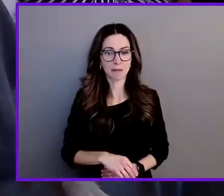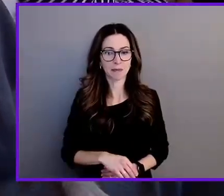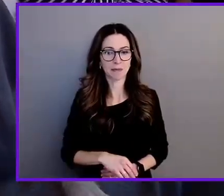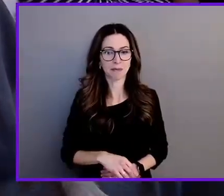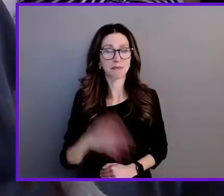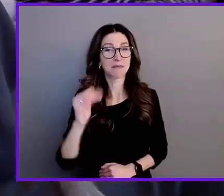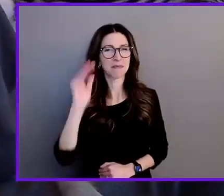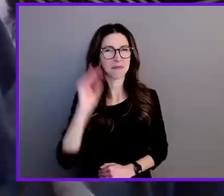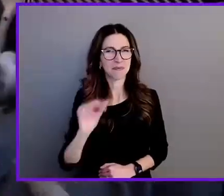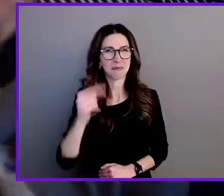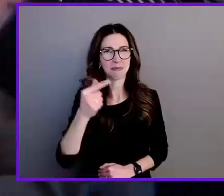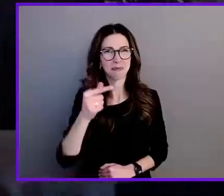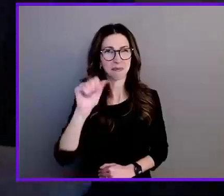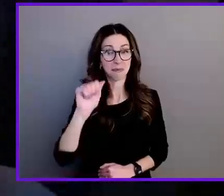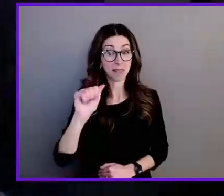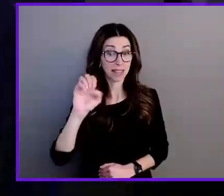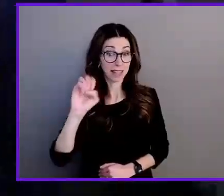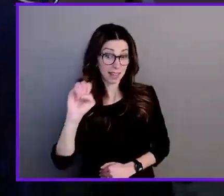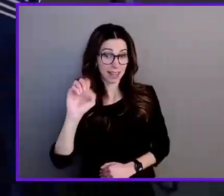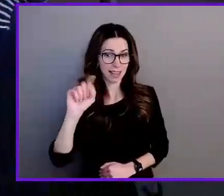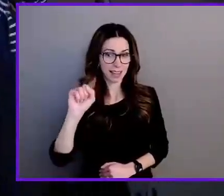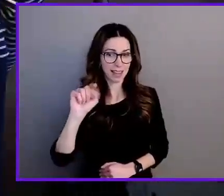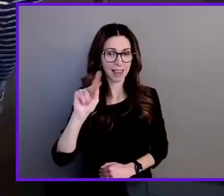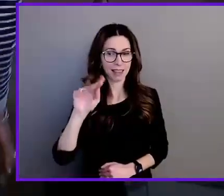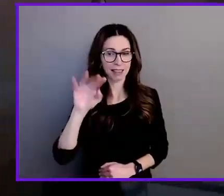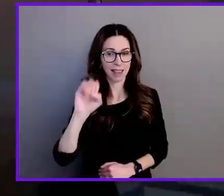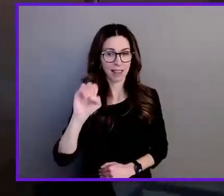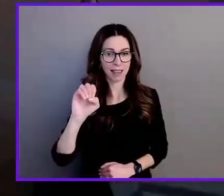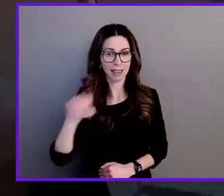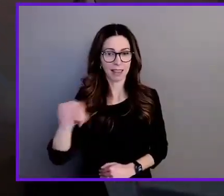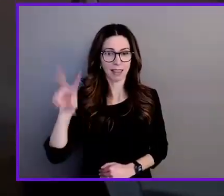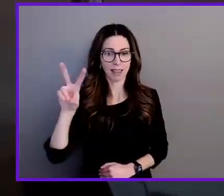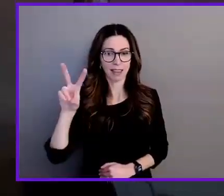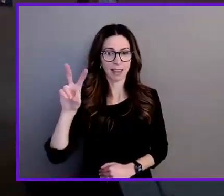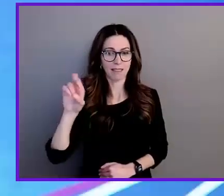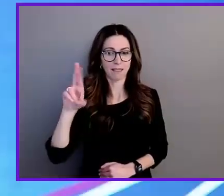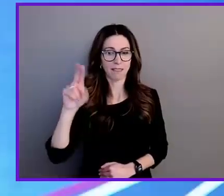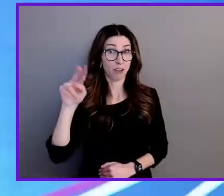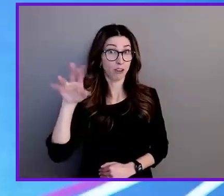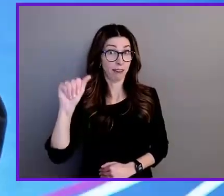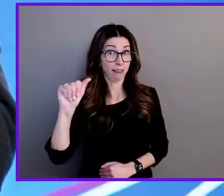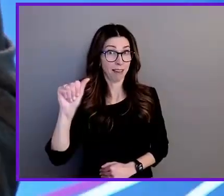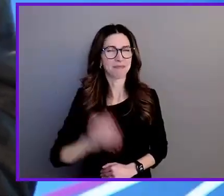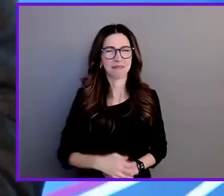and Gaëtane Verna.